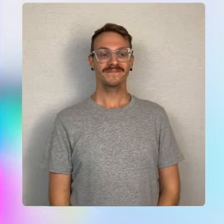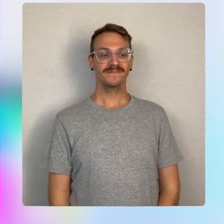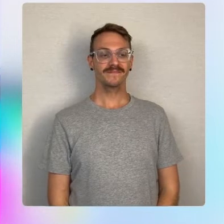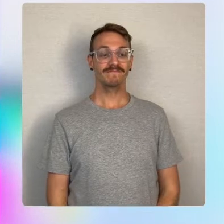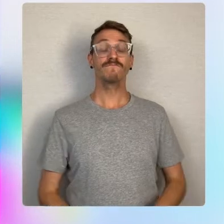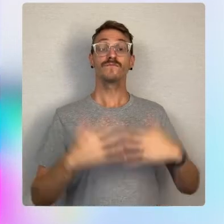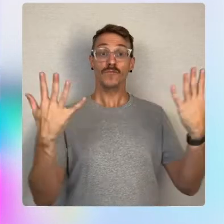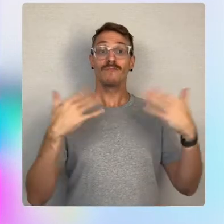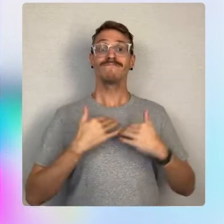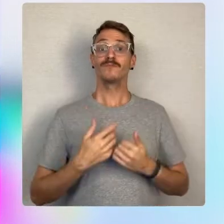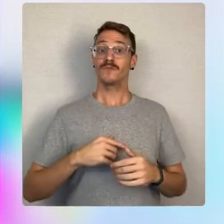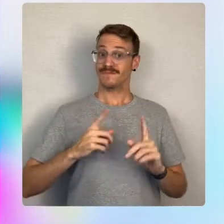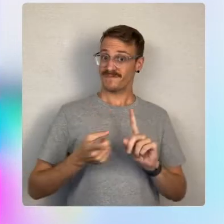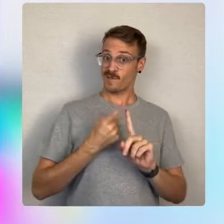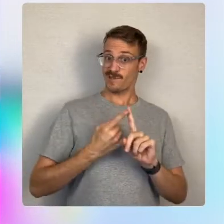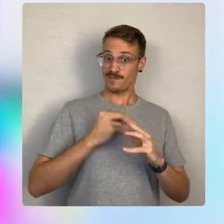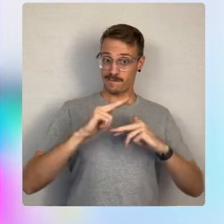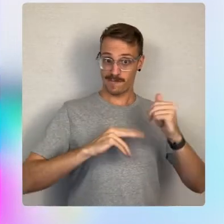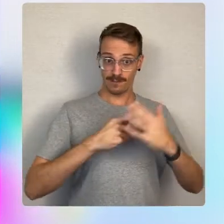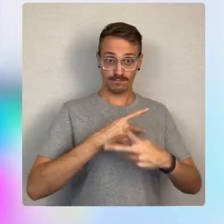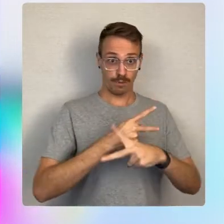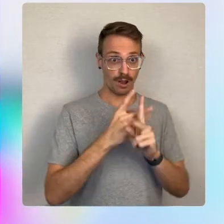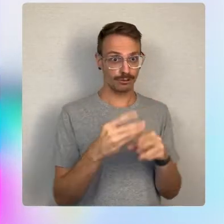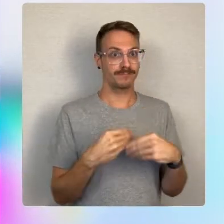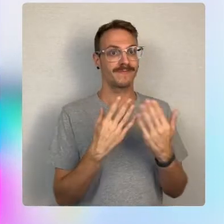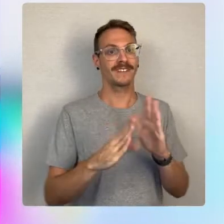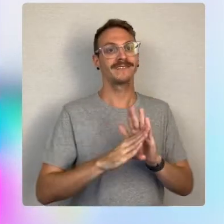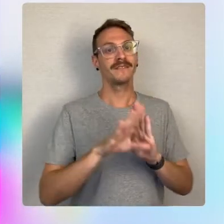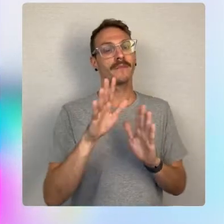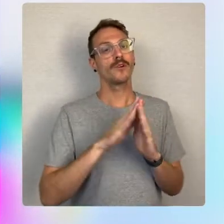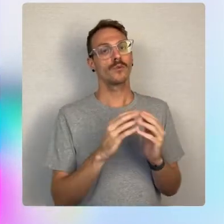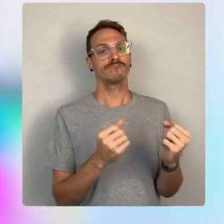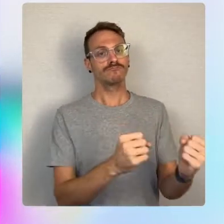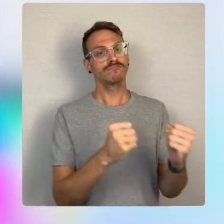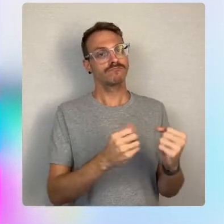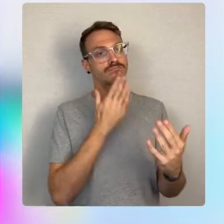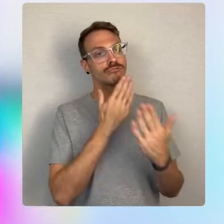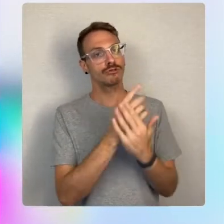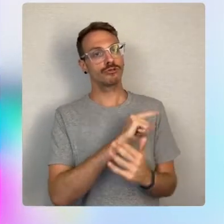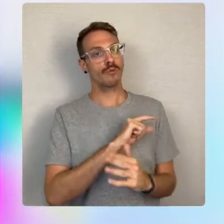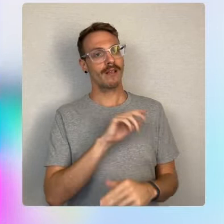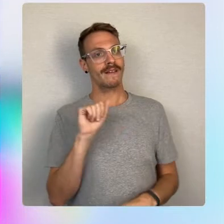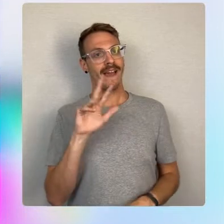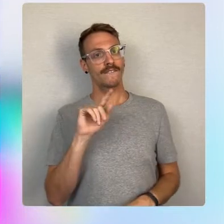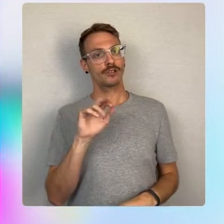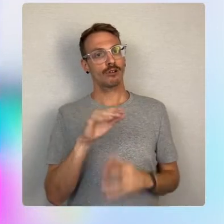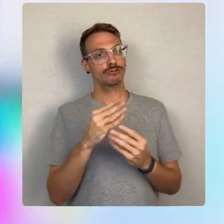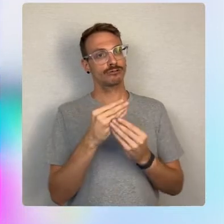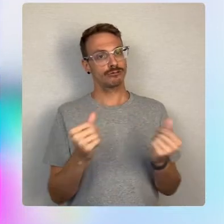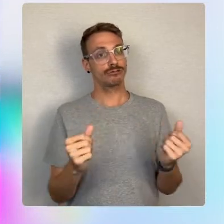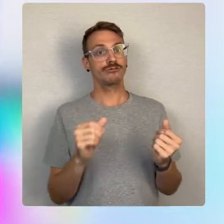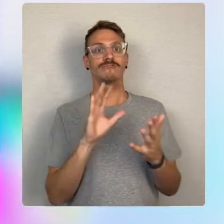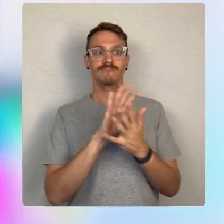So we originally built this product to provide developers with high quality avatar solution that can deepen feelings of immersion,